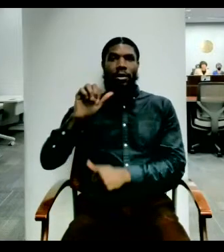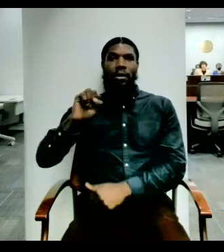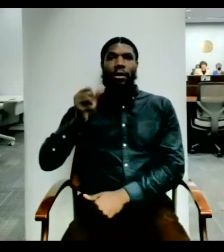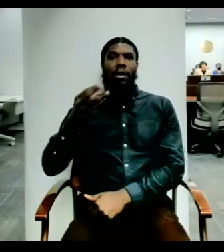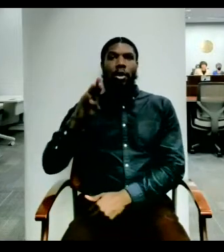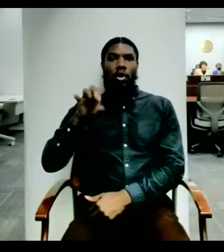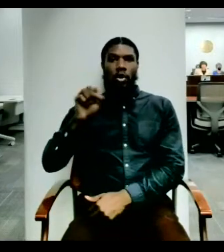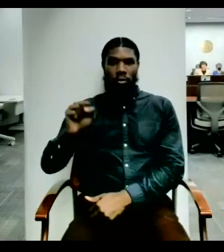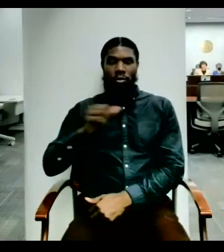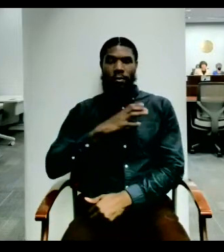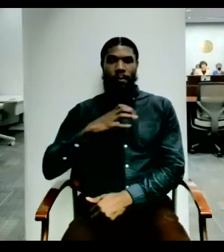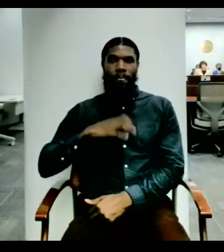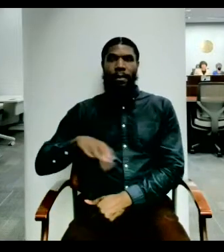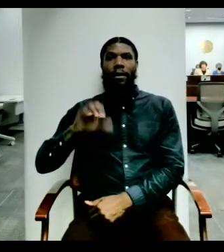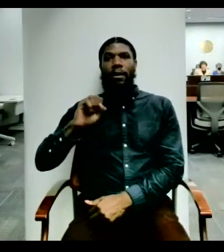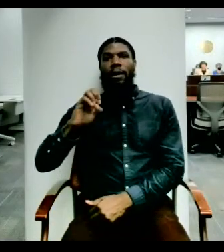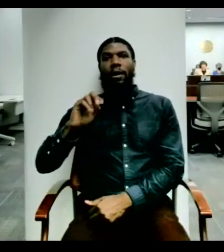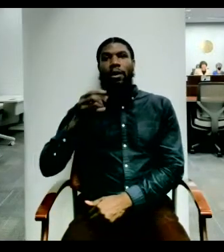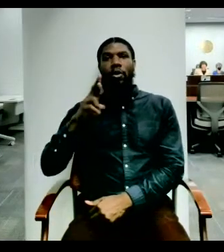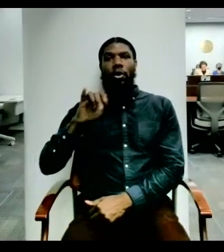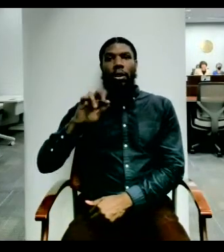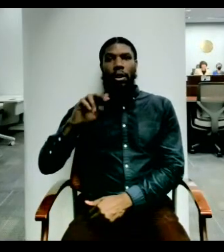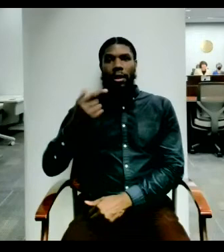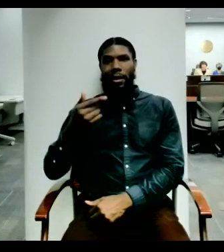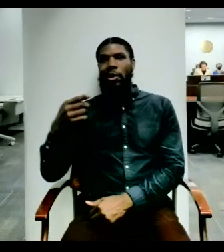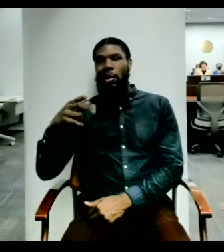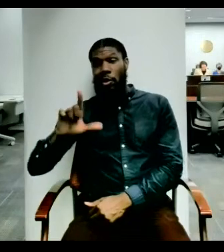and Lucas for the opportunity to participate in the listening session today.